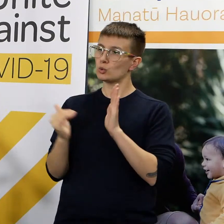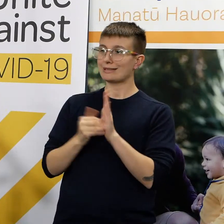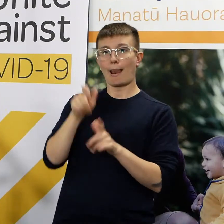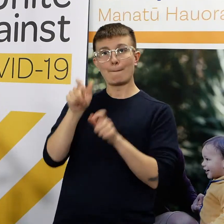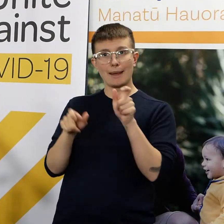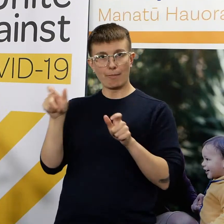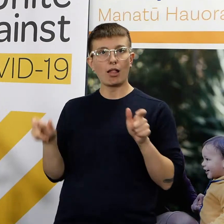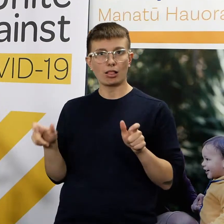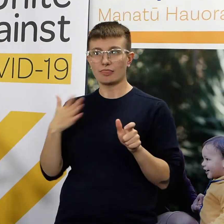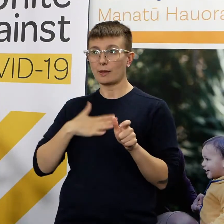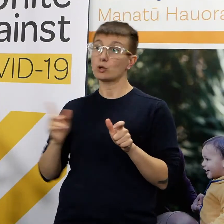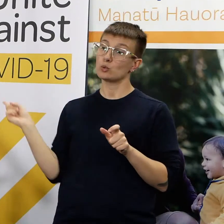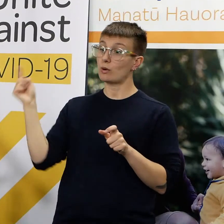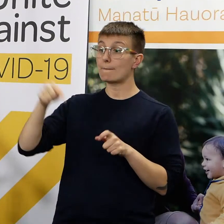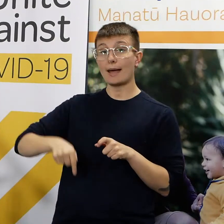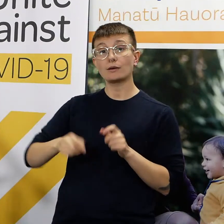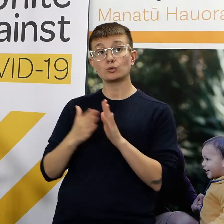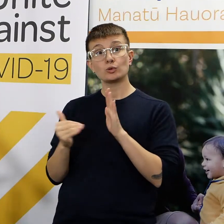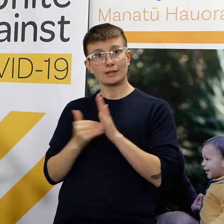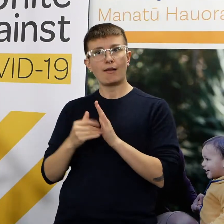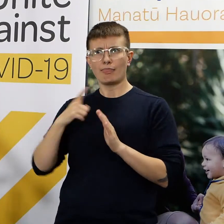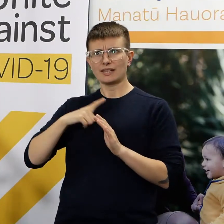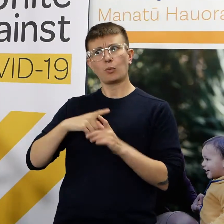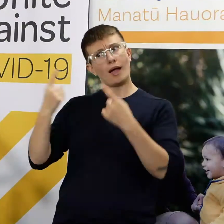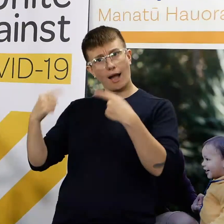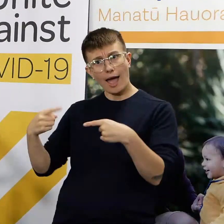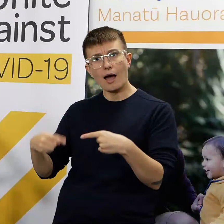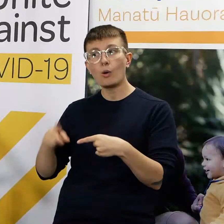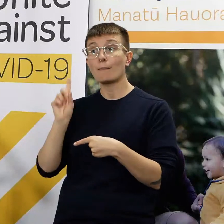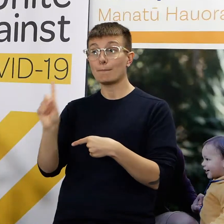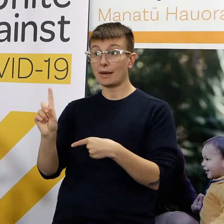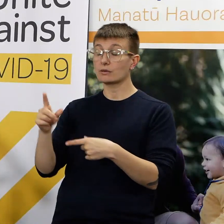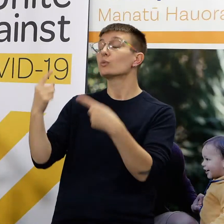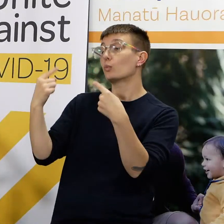isolation at the border. Compassionate exemptions are only